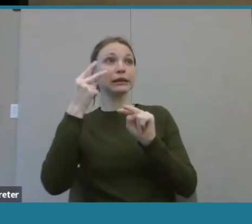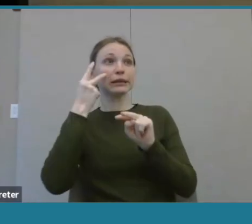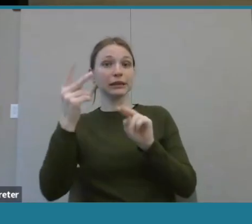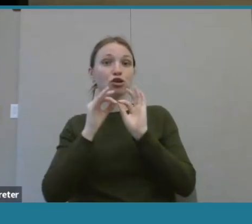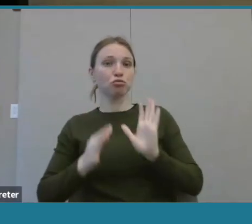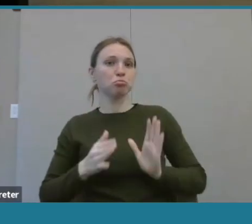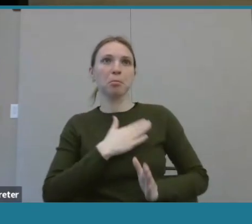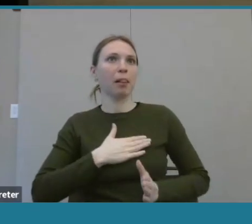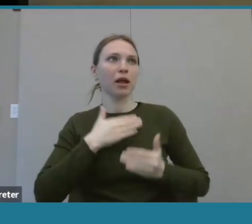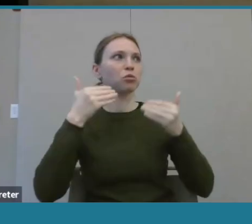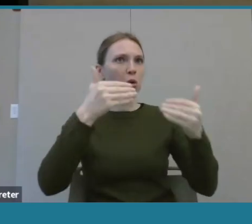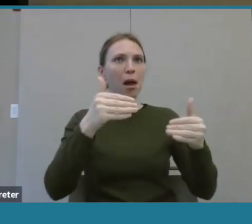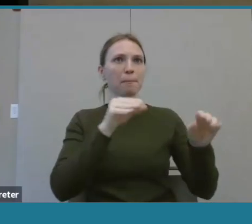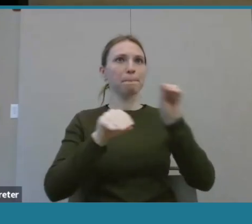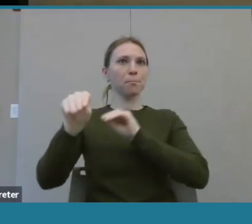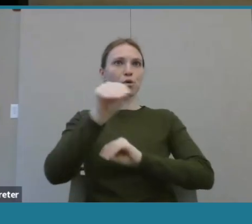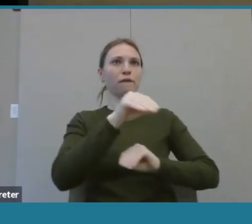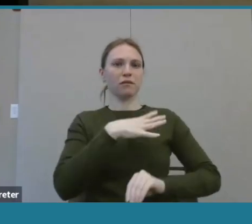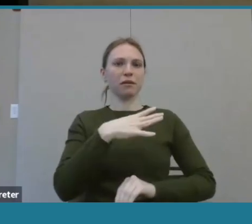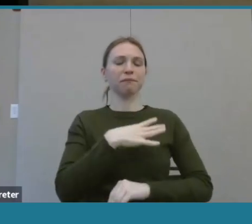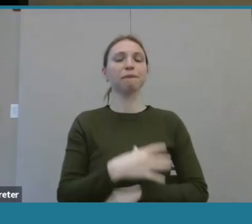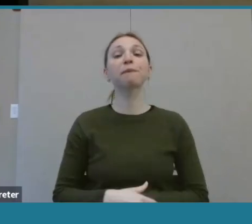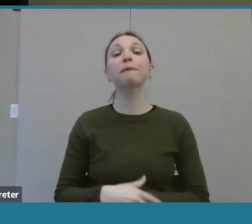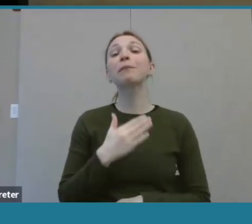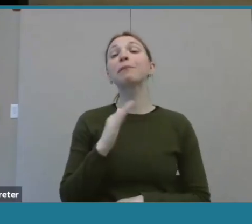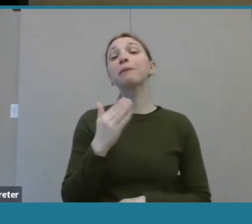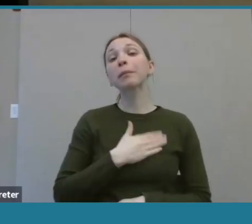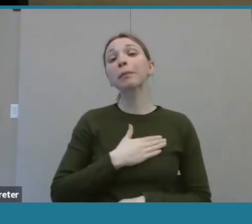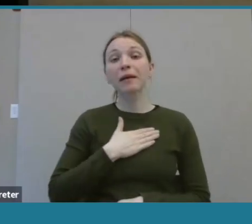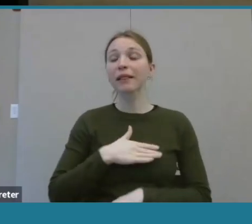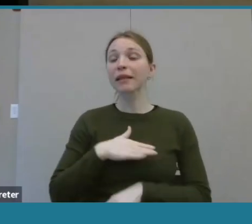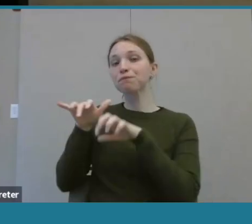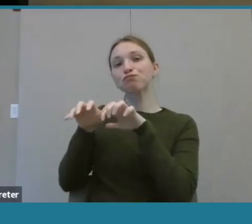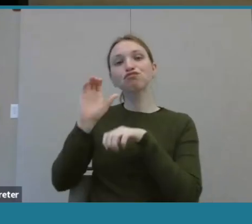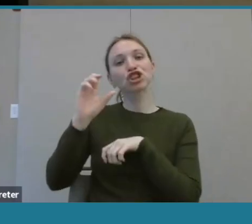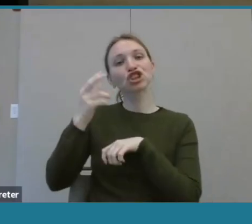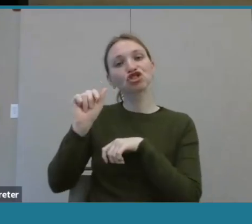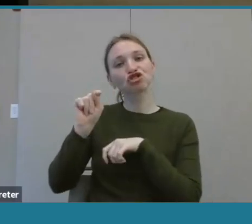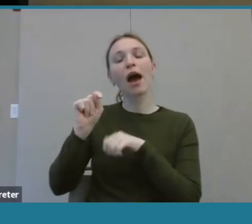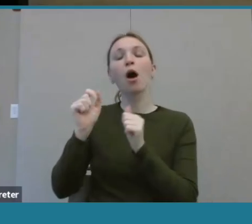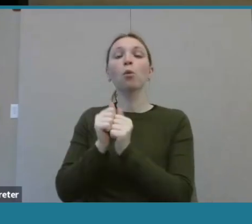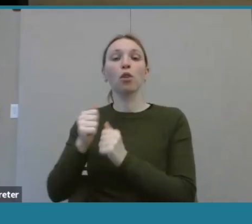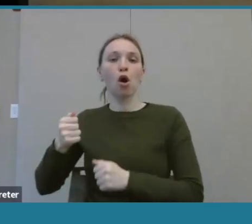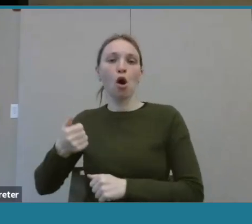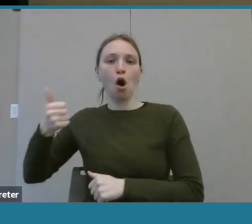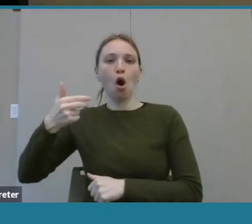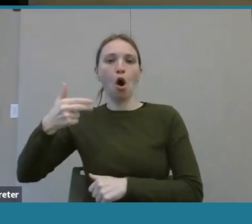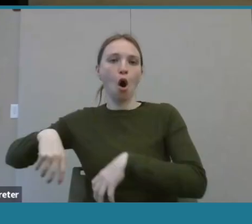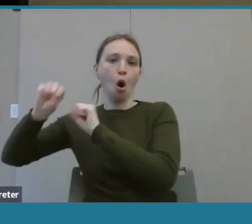Feel free to move about the room and please chat with our hosts for tech and access report support on the Zoom.